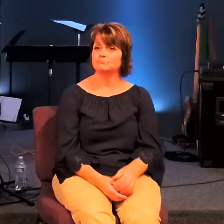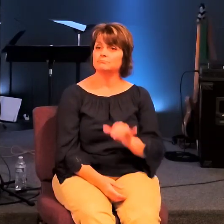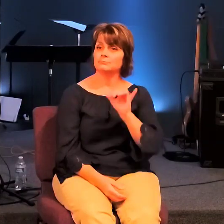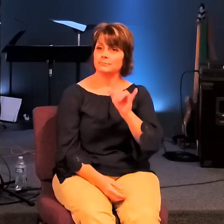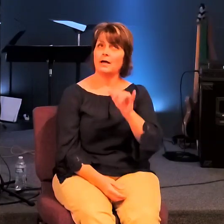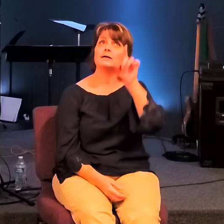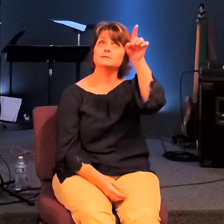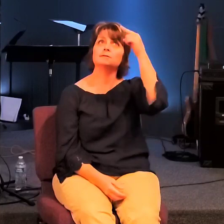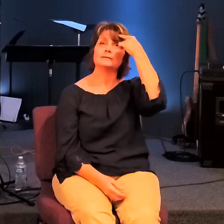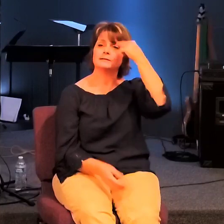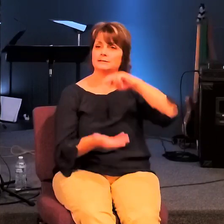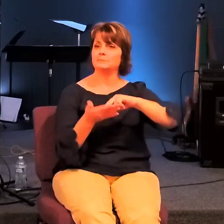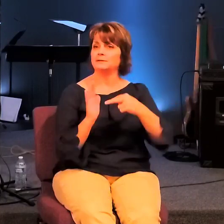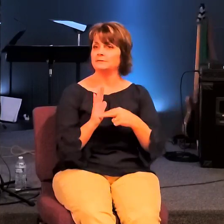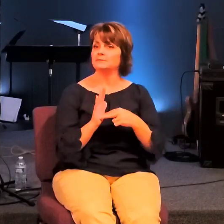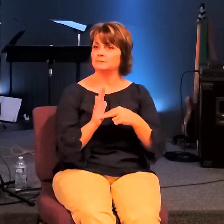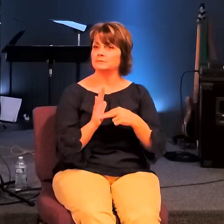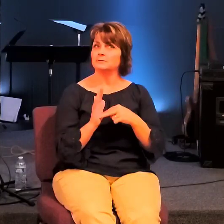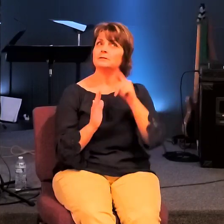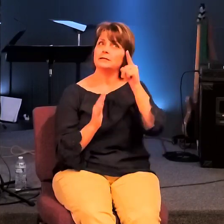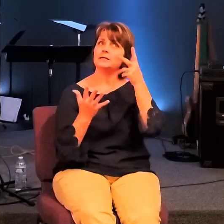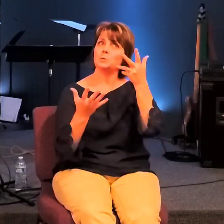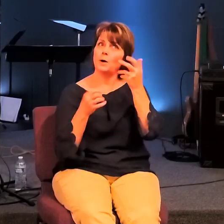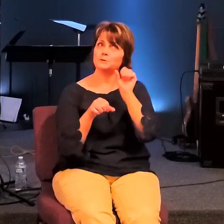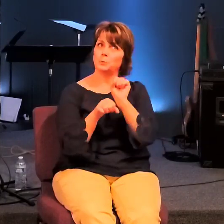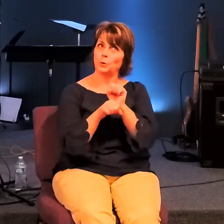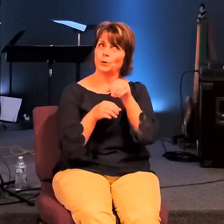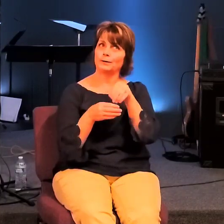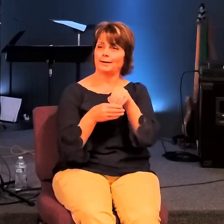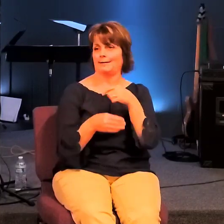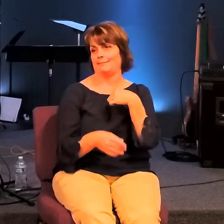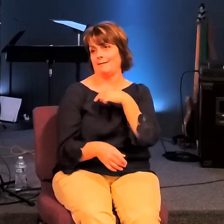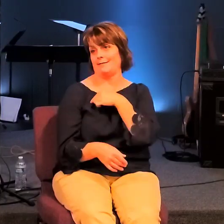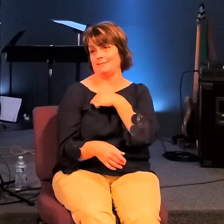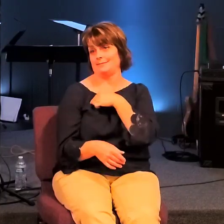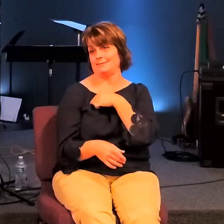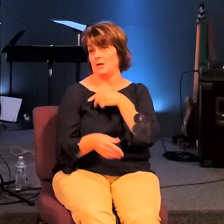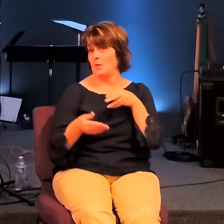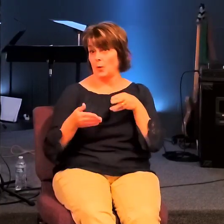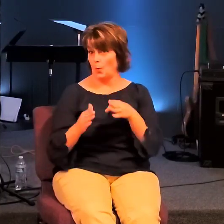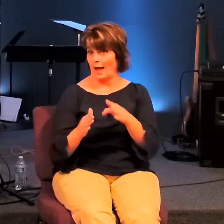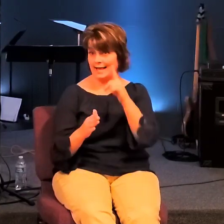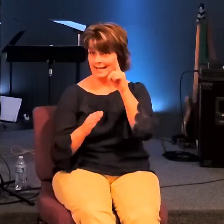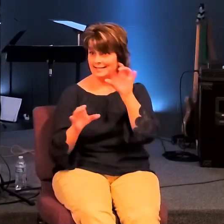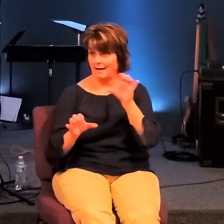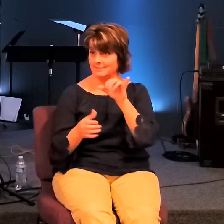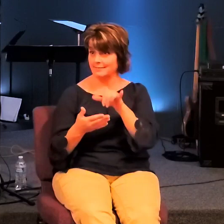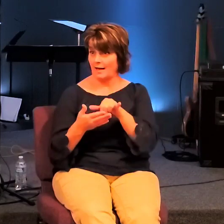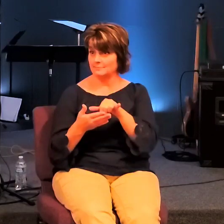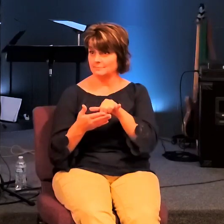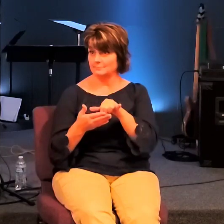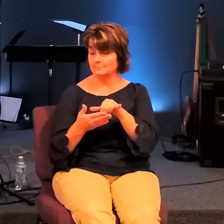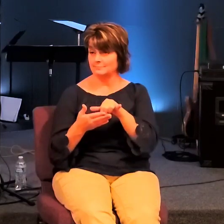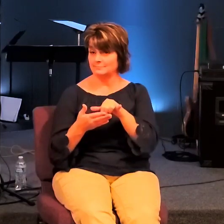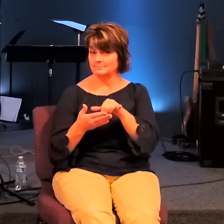to do his work in US and the way he works in US is when we allow ourselves to do these